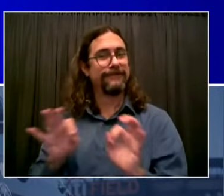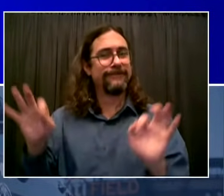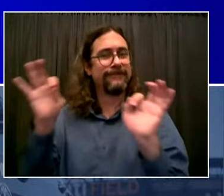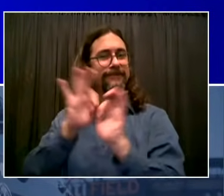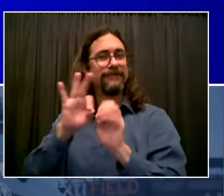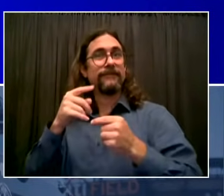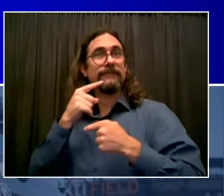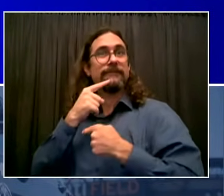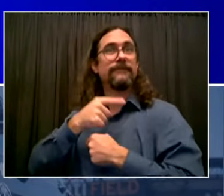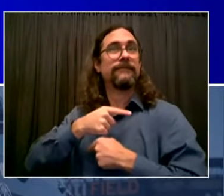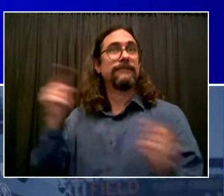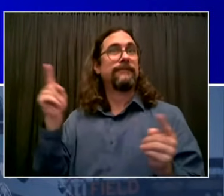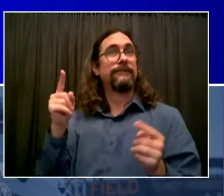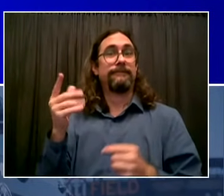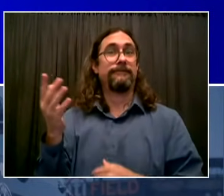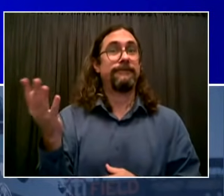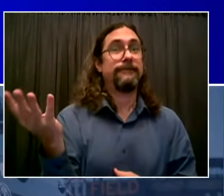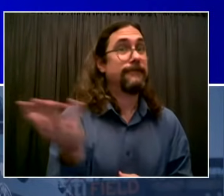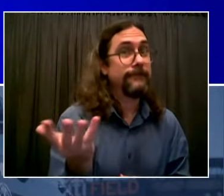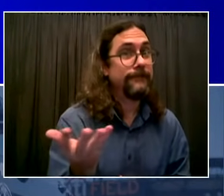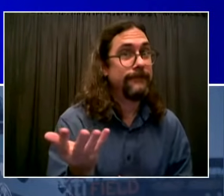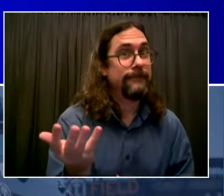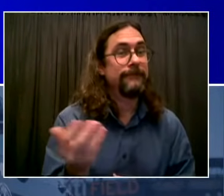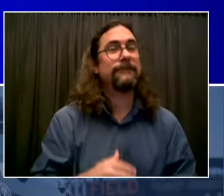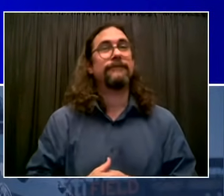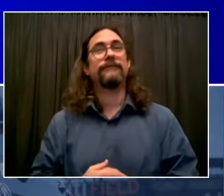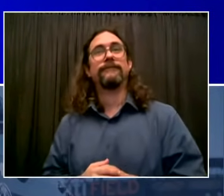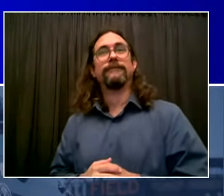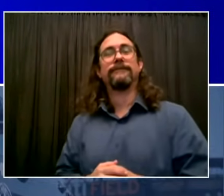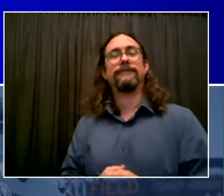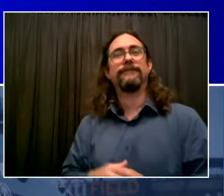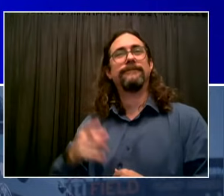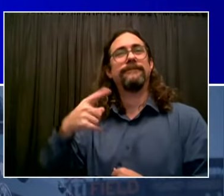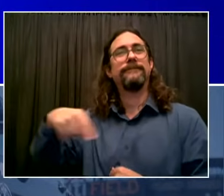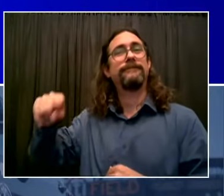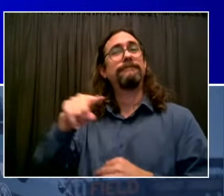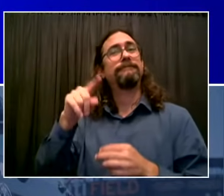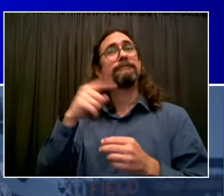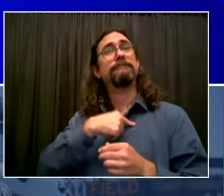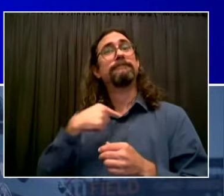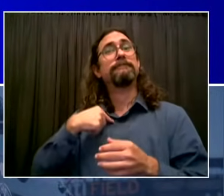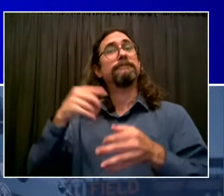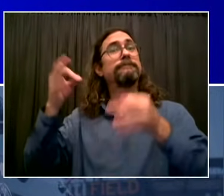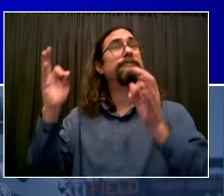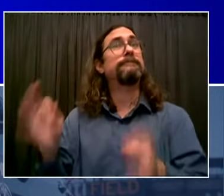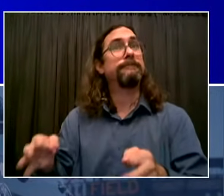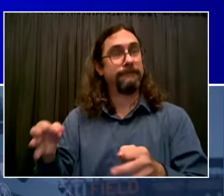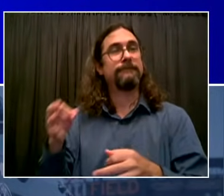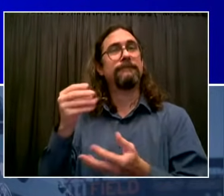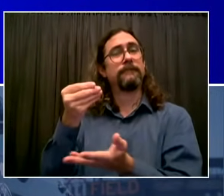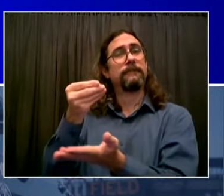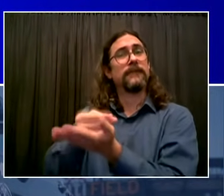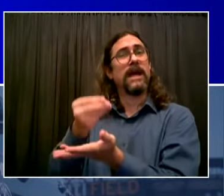AND THE WAY WE USEEN ERGY FOR THE BETTER OF OUR PLANET.